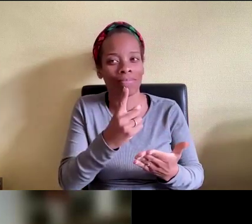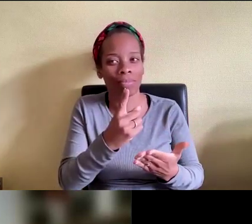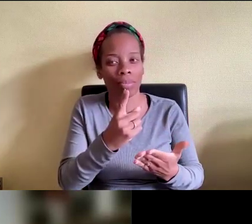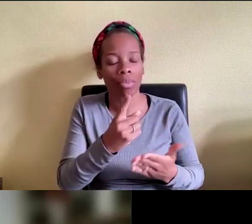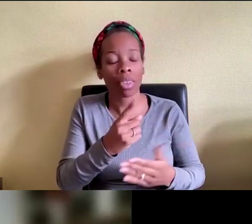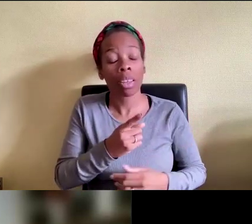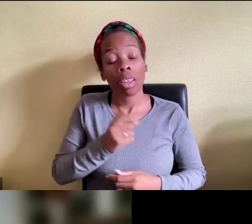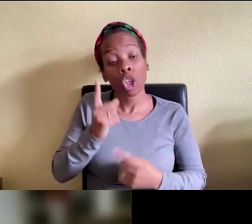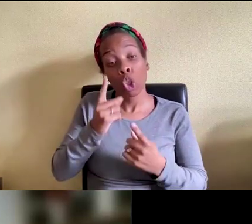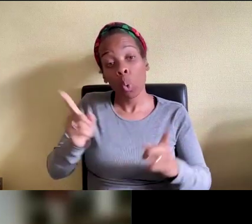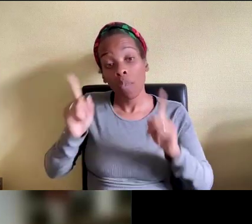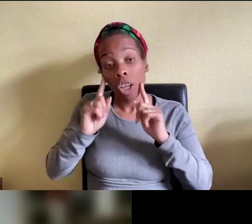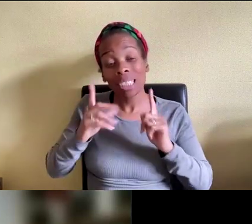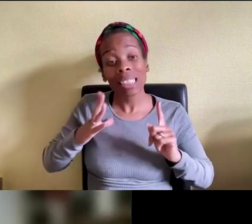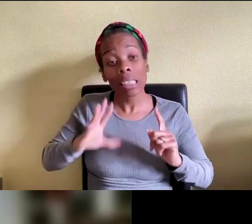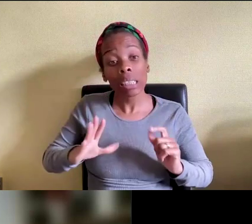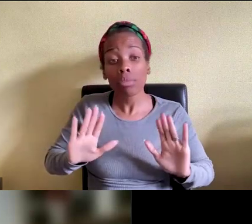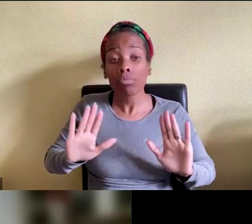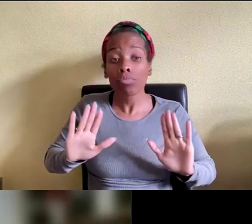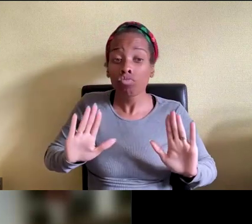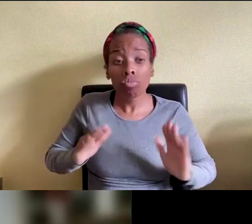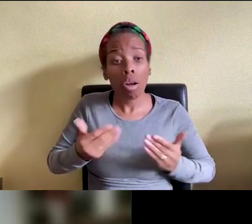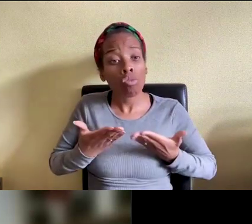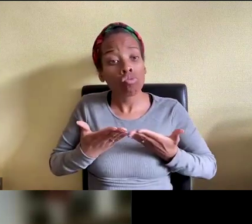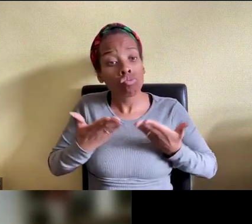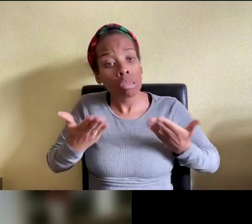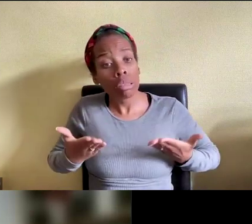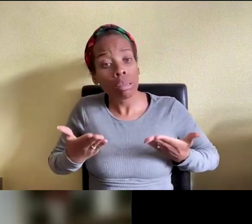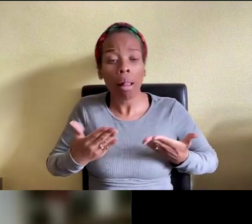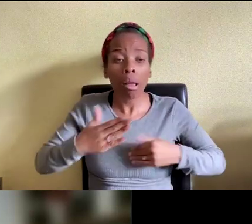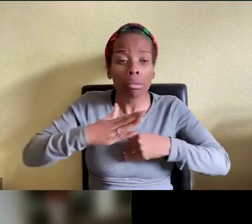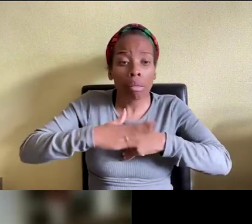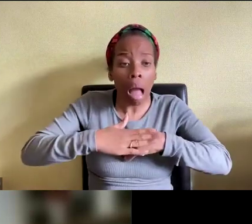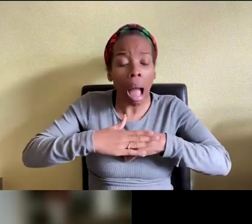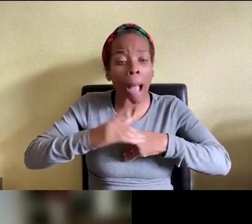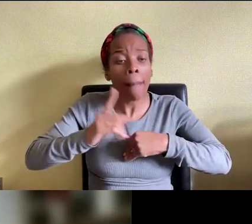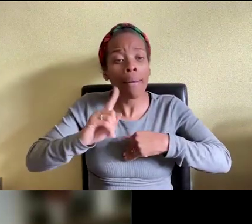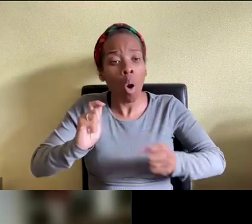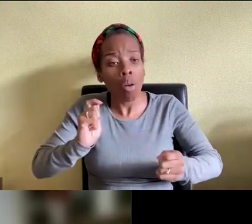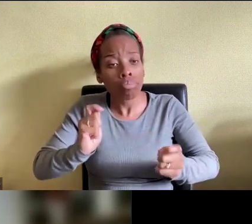depending on the scale of it, obviously if it's a physical feature they might need to get builders in, planning in, depending on the scale.